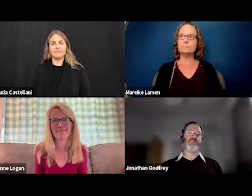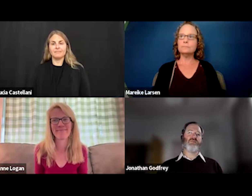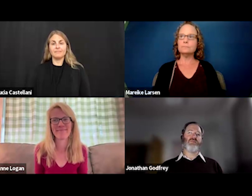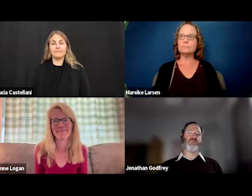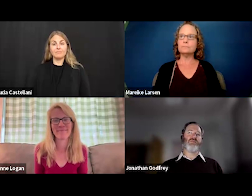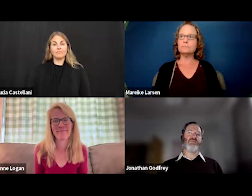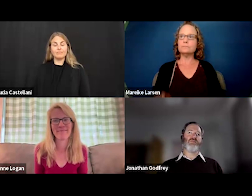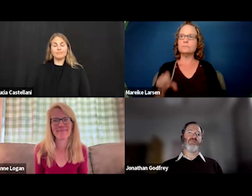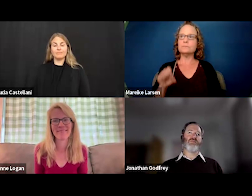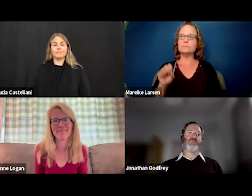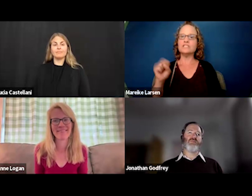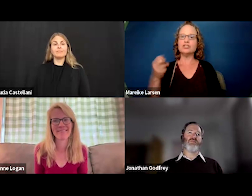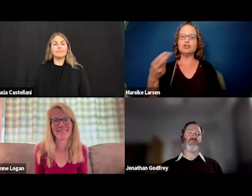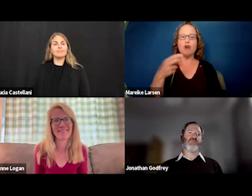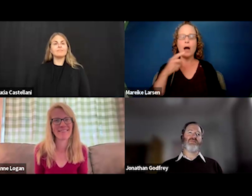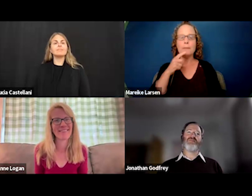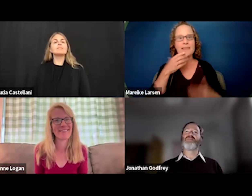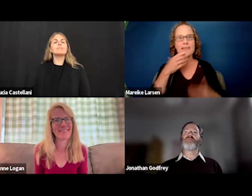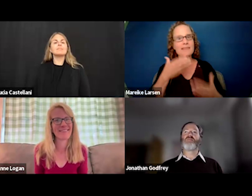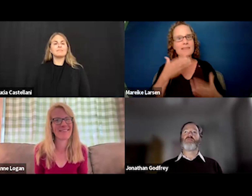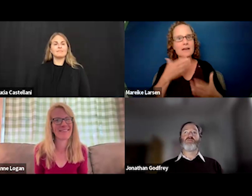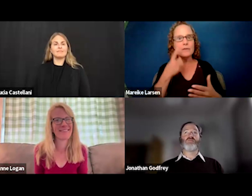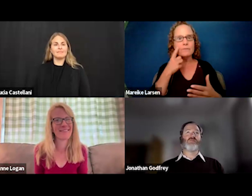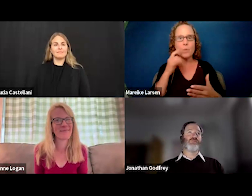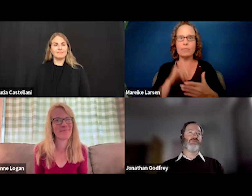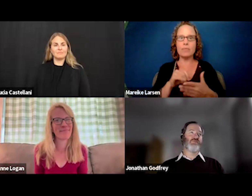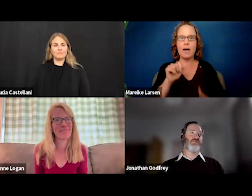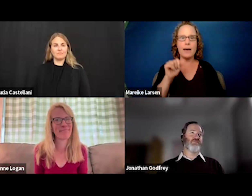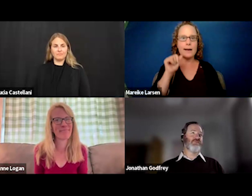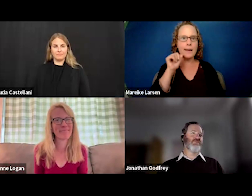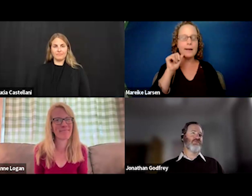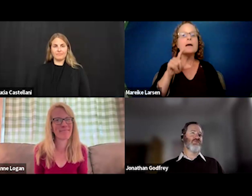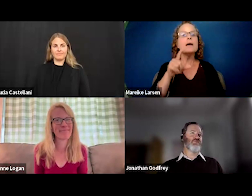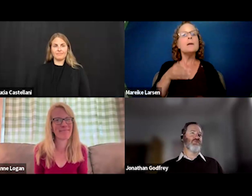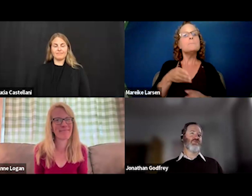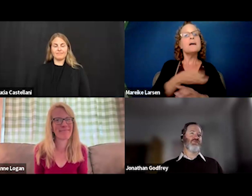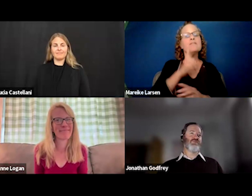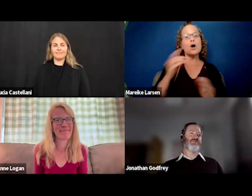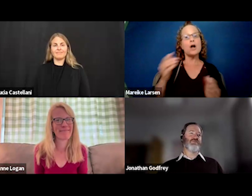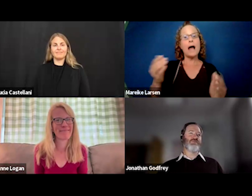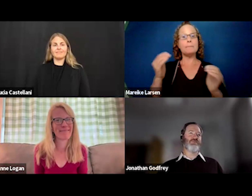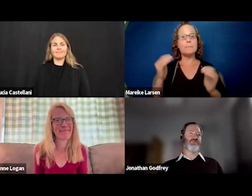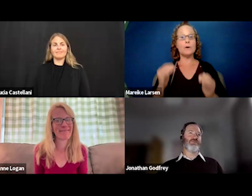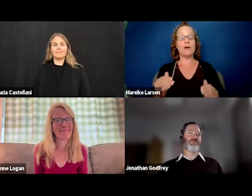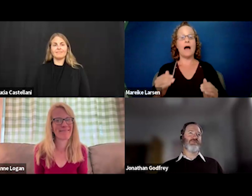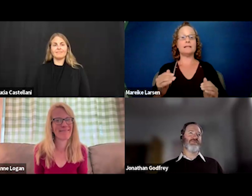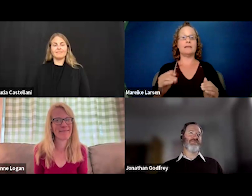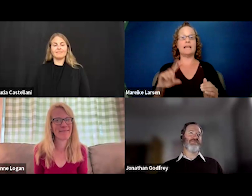Thank you for that, Anne. Before I move on to my next question that I'll field to Jonathan, I wanted